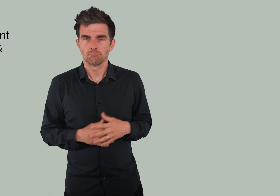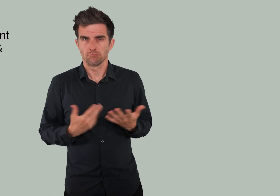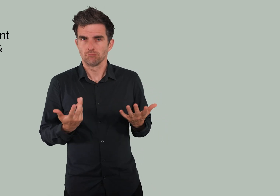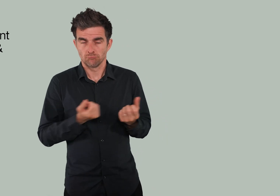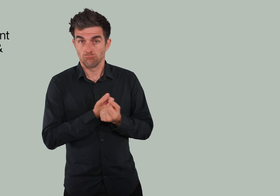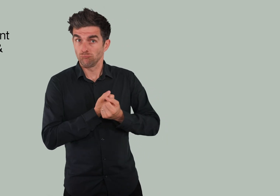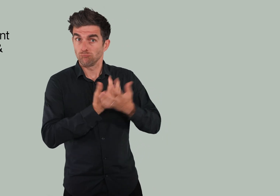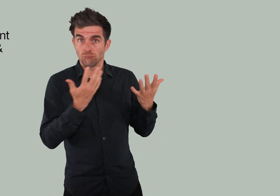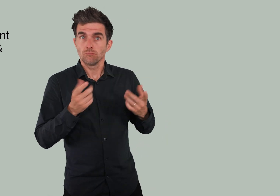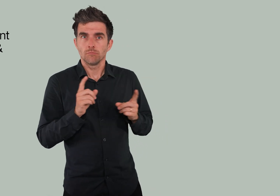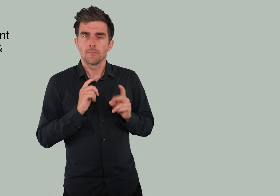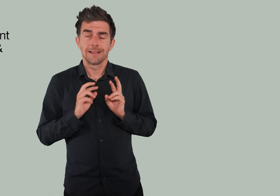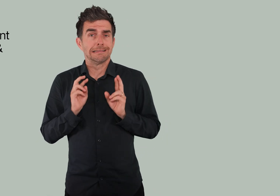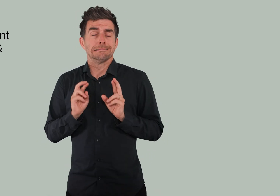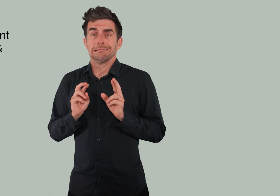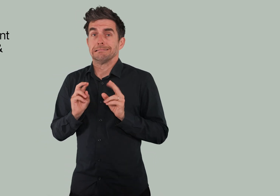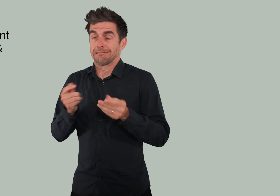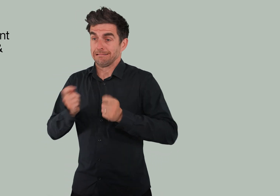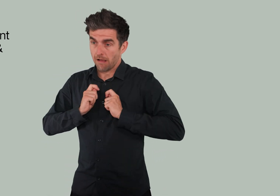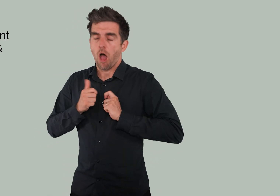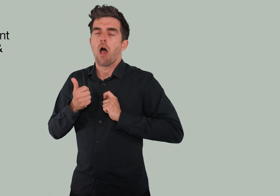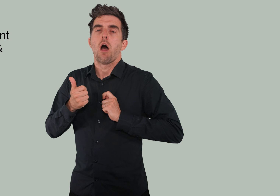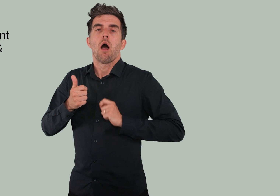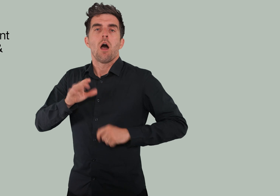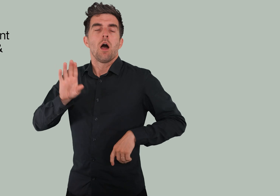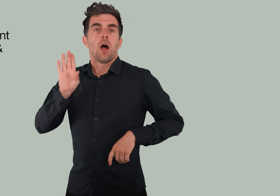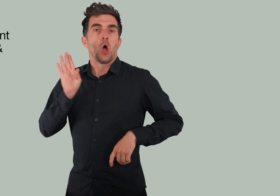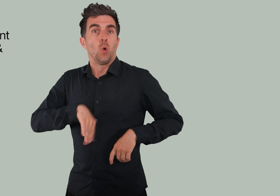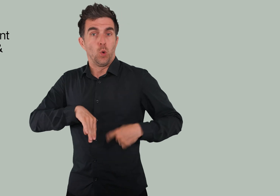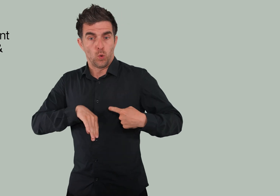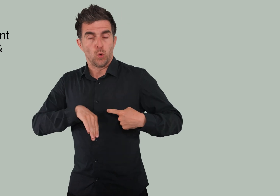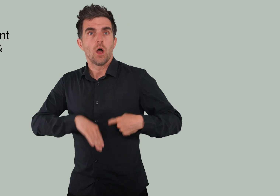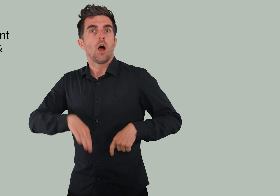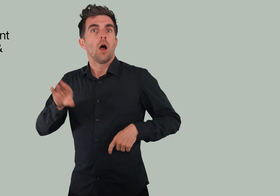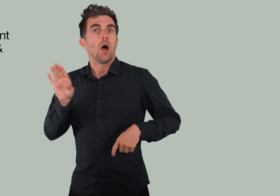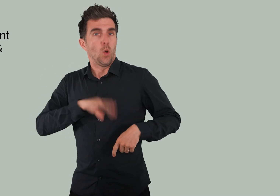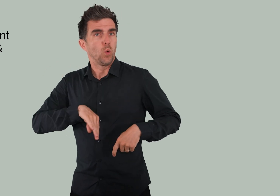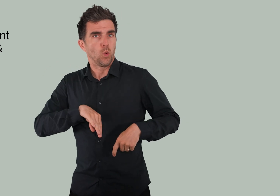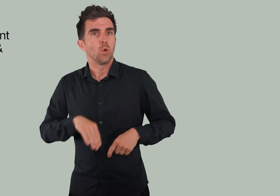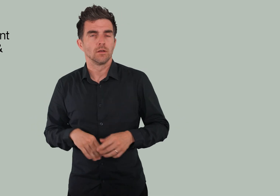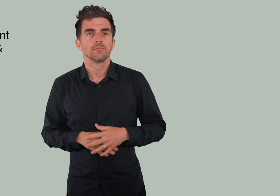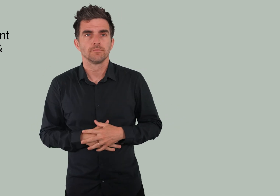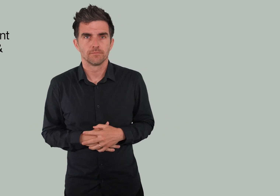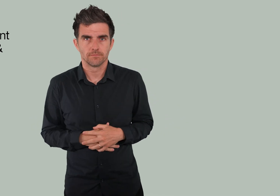Relief is experienced by those receiving the outcome they are hoping for.